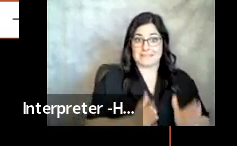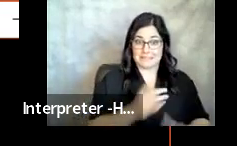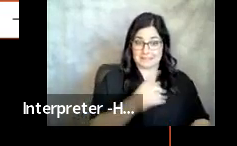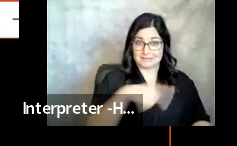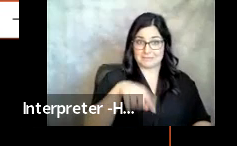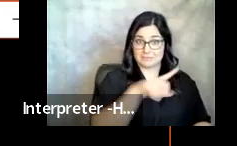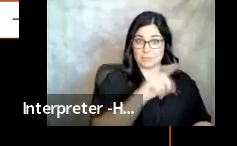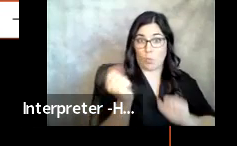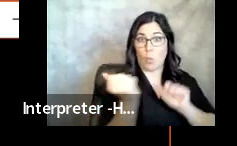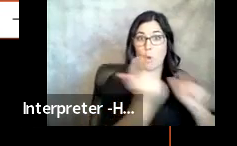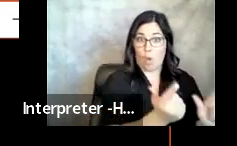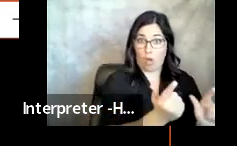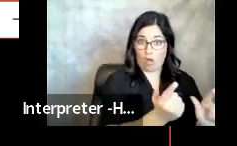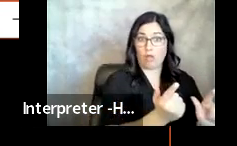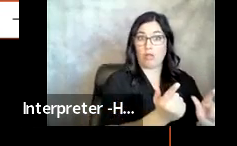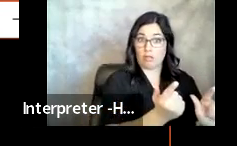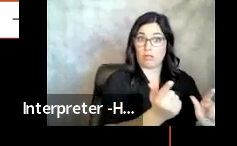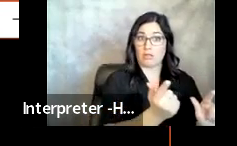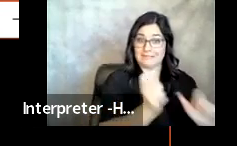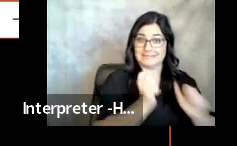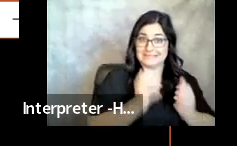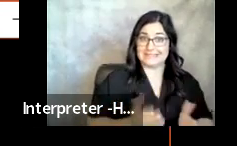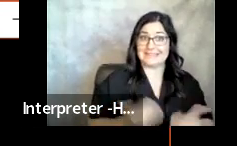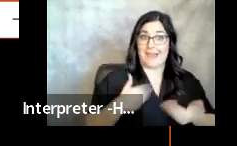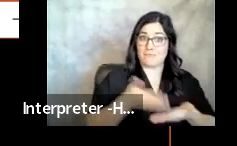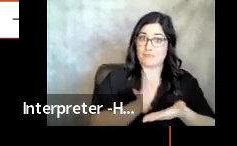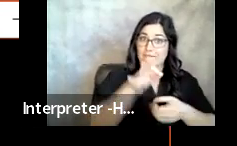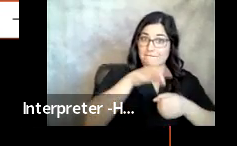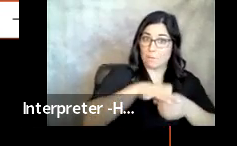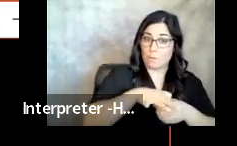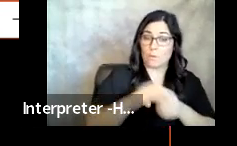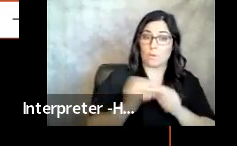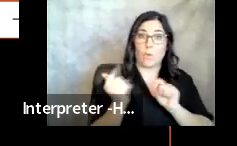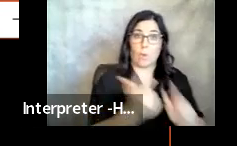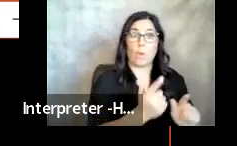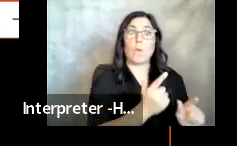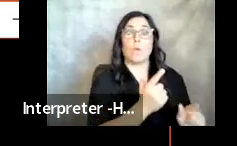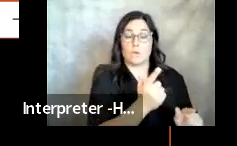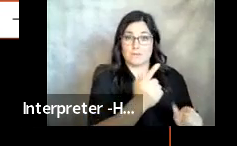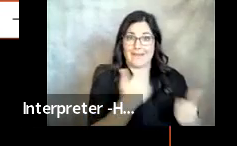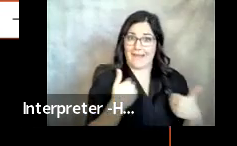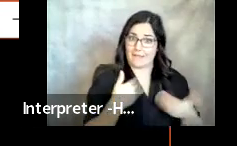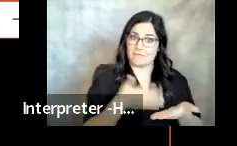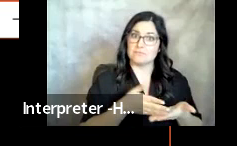You know, the. All citizens have the right to vote or. All citizens over the age of 21 have the right to. Vote.